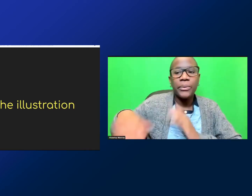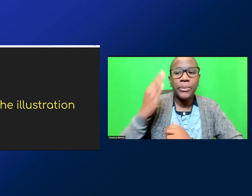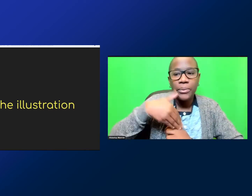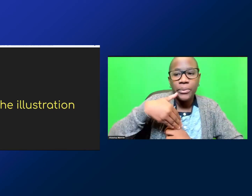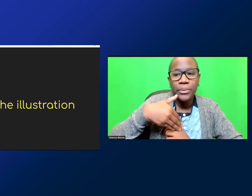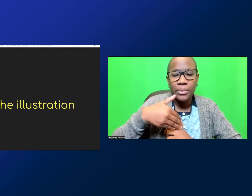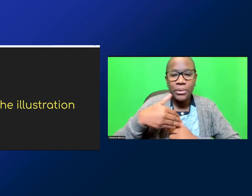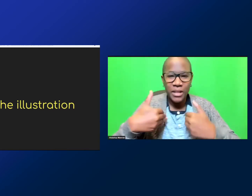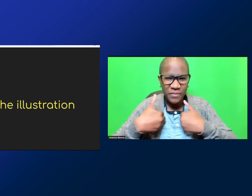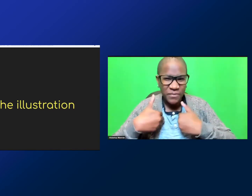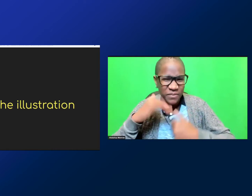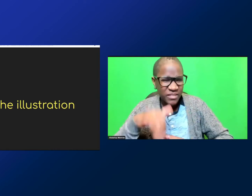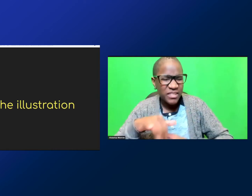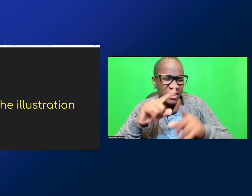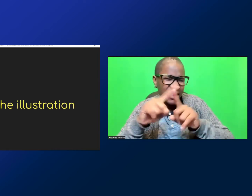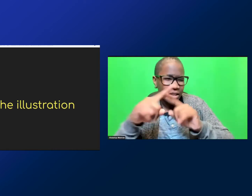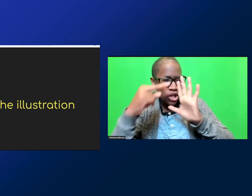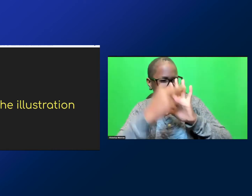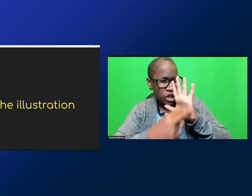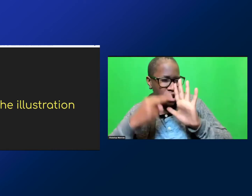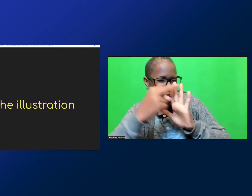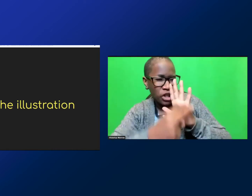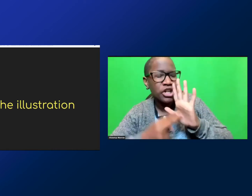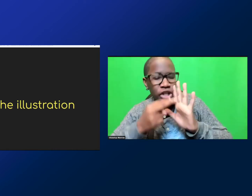seen amongst a sea of white ones see if you can find any characters